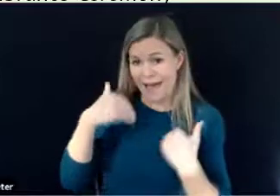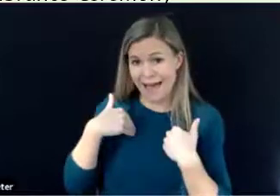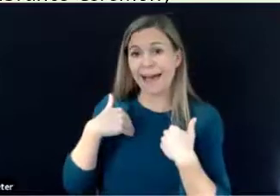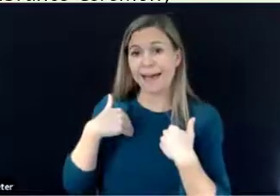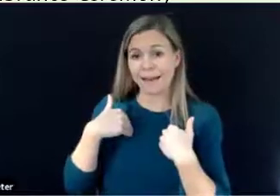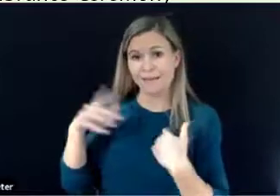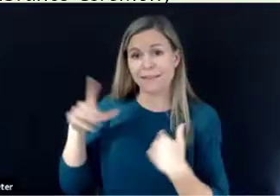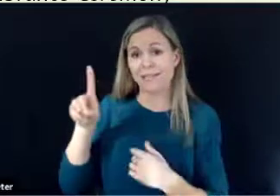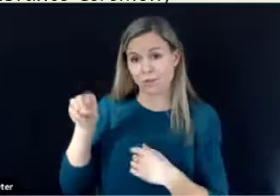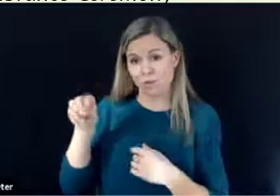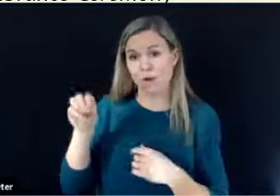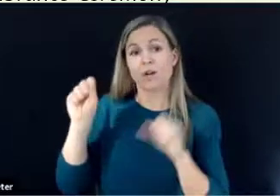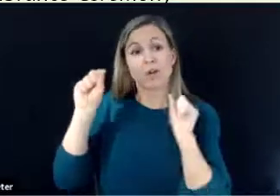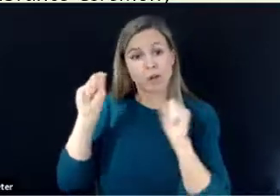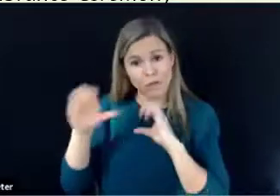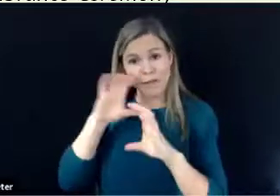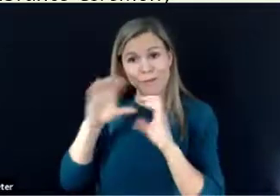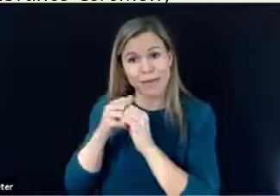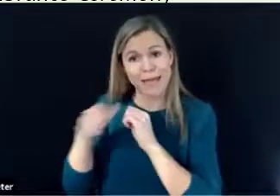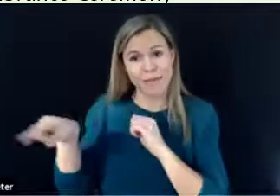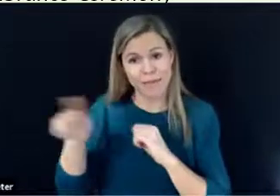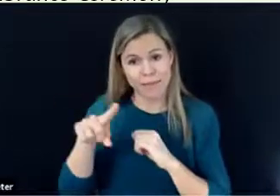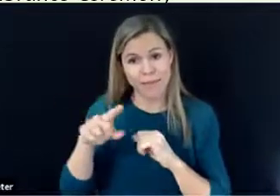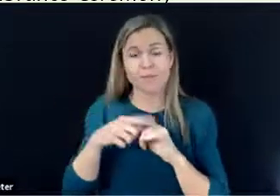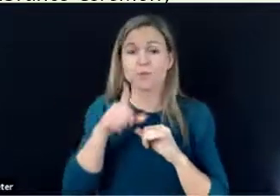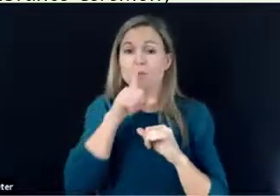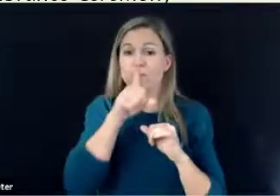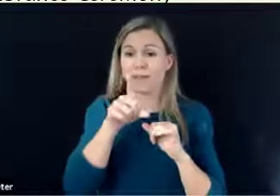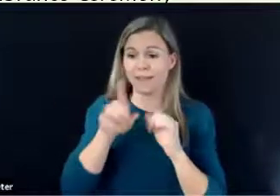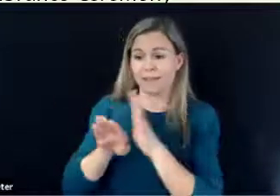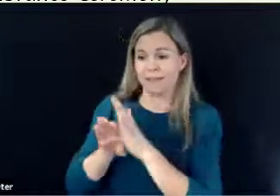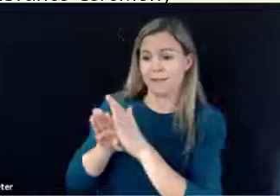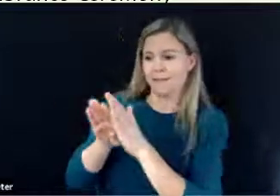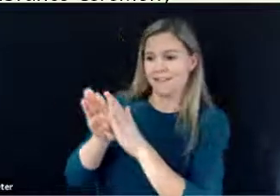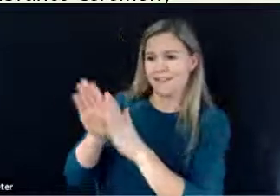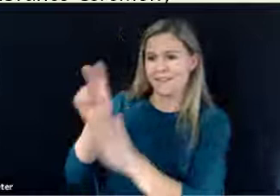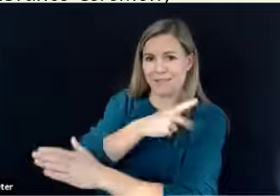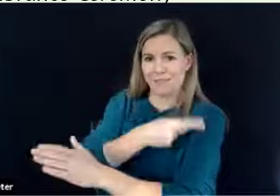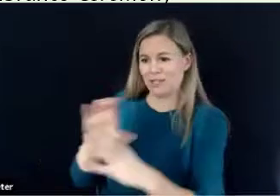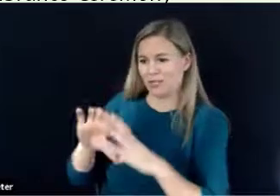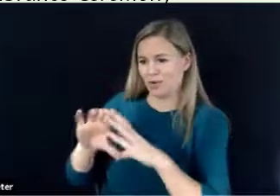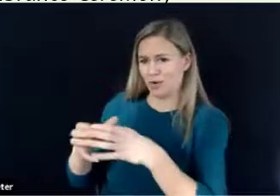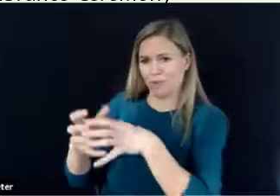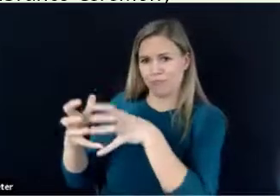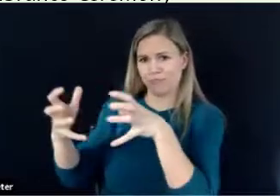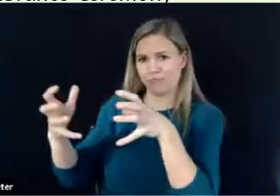so we have this emerging patient group of patients that perhaps